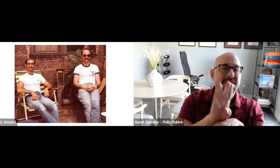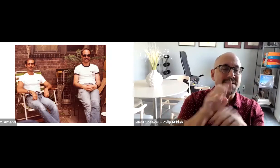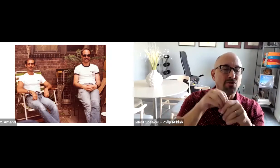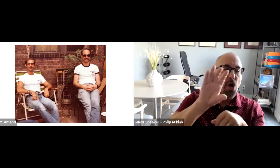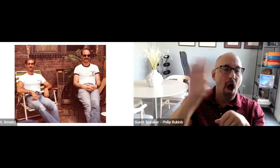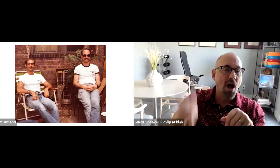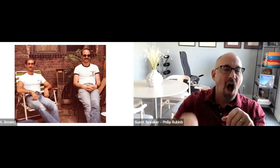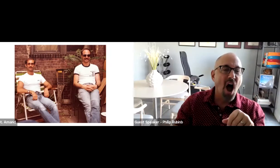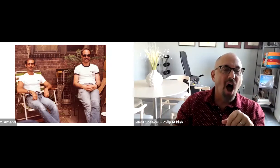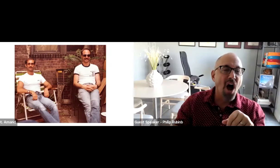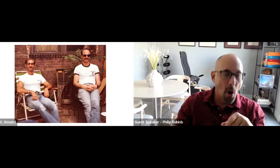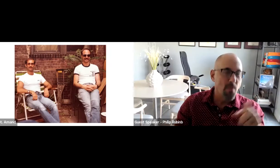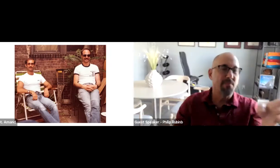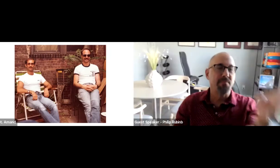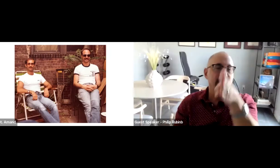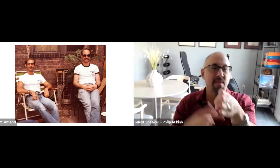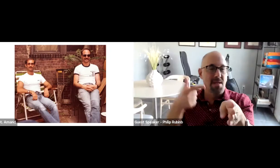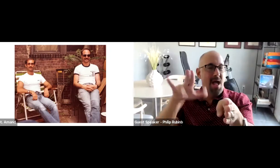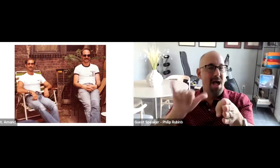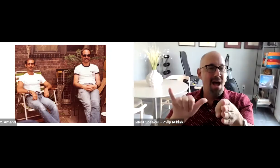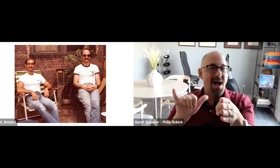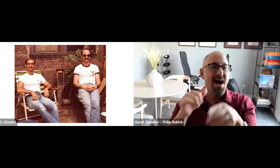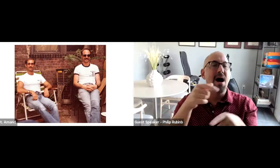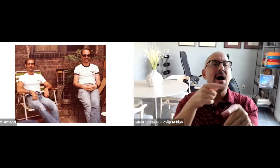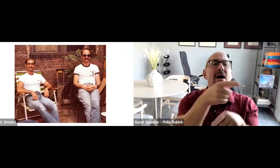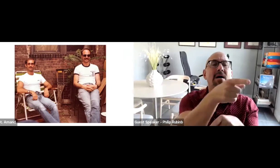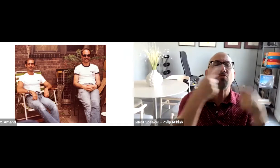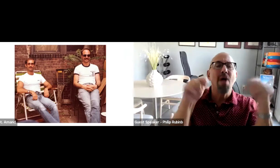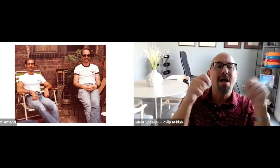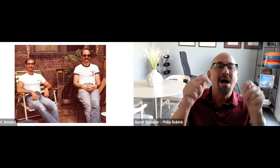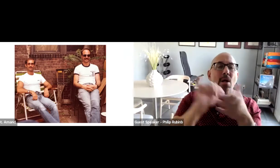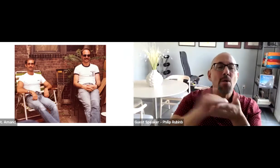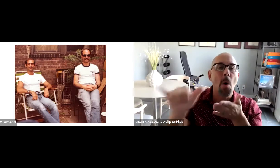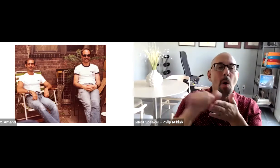He was famous for his greeting card business in Chicago.